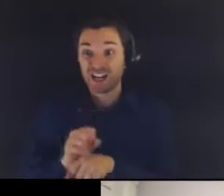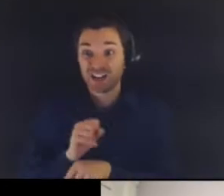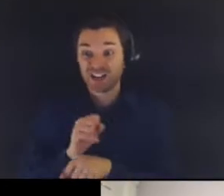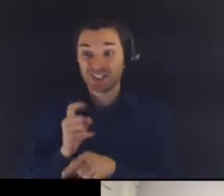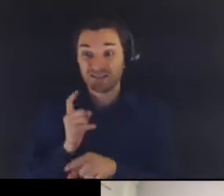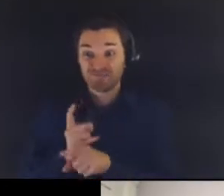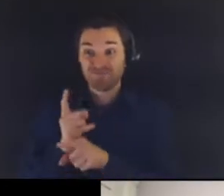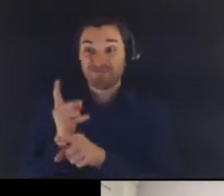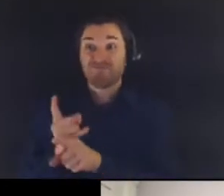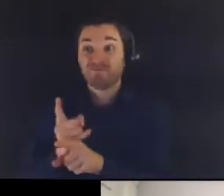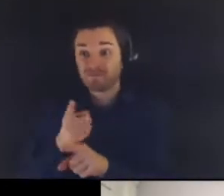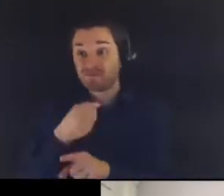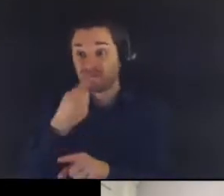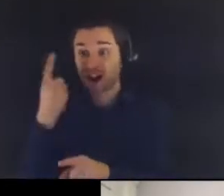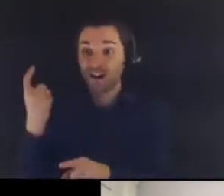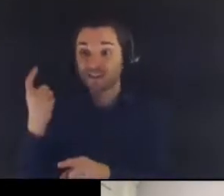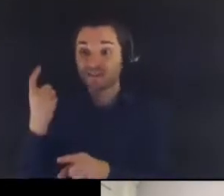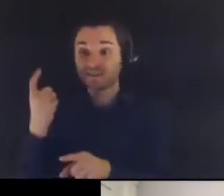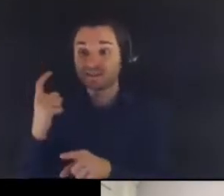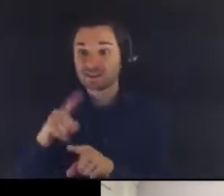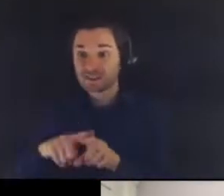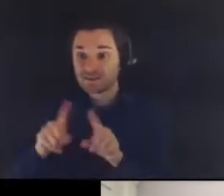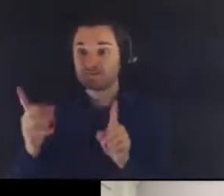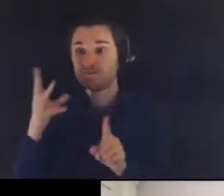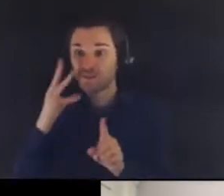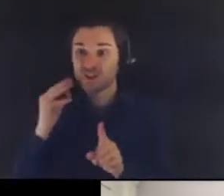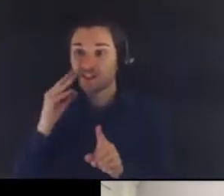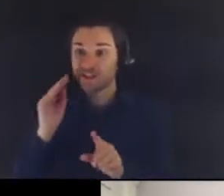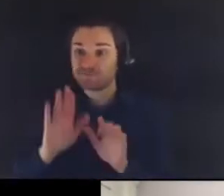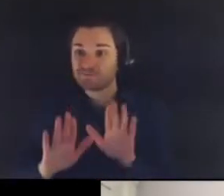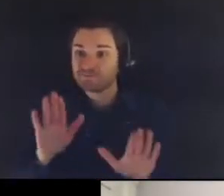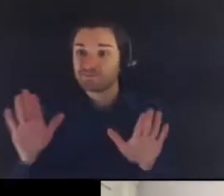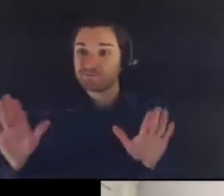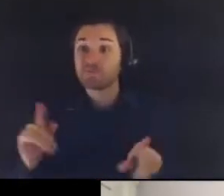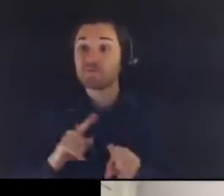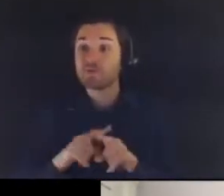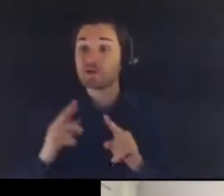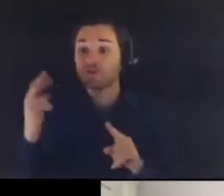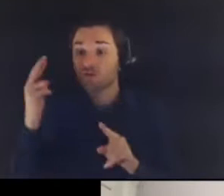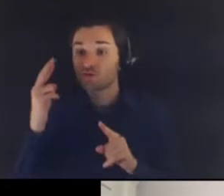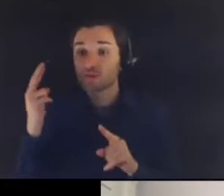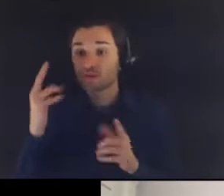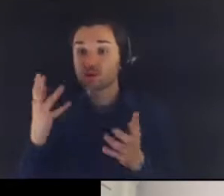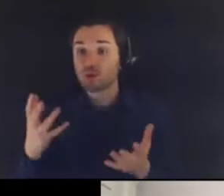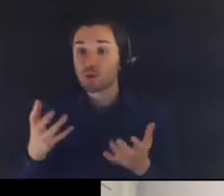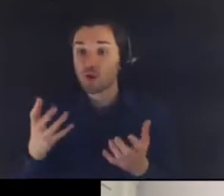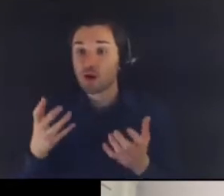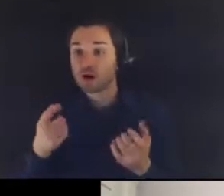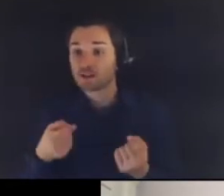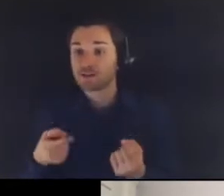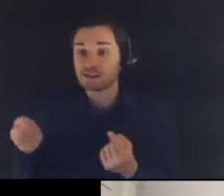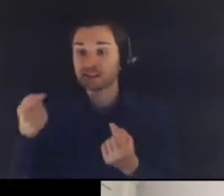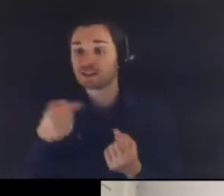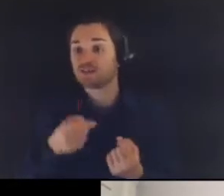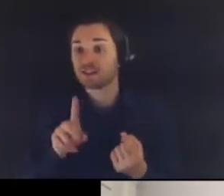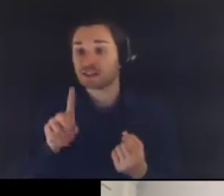It s true that the reason you want a specifically disabled scientist is you want the students